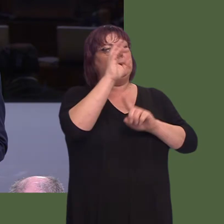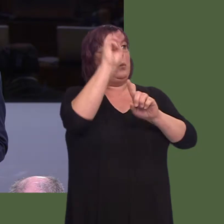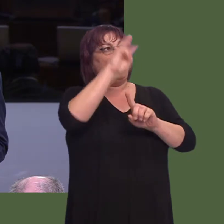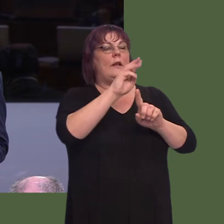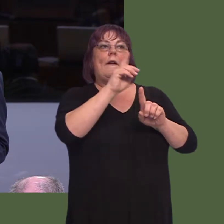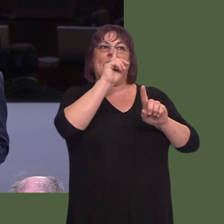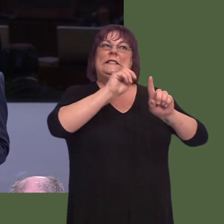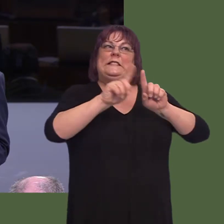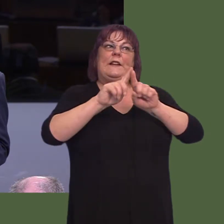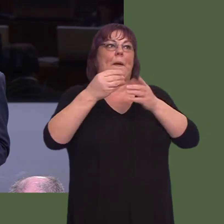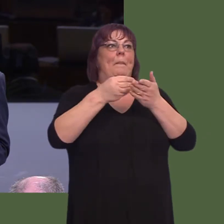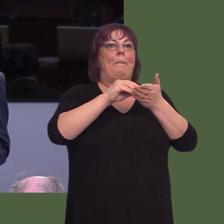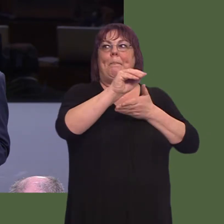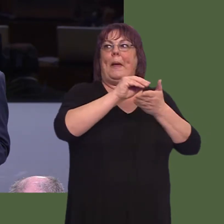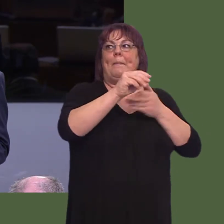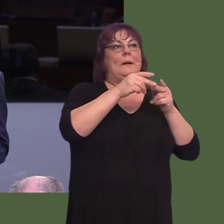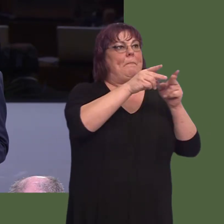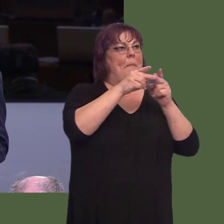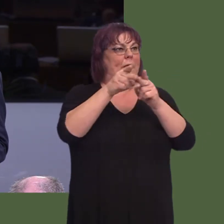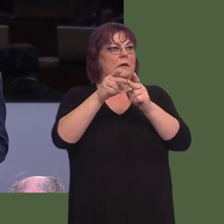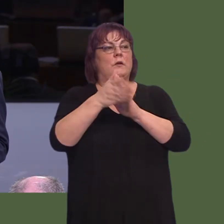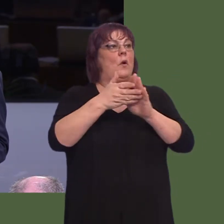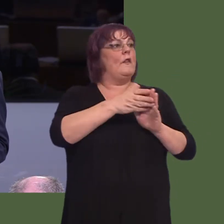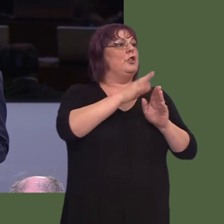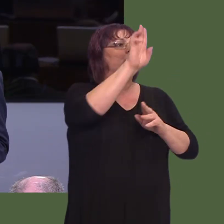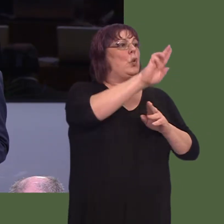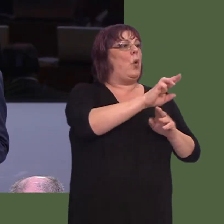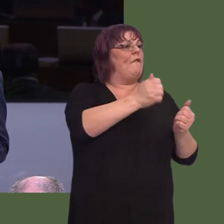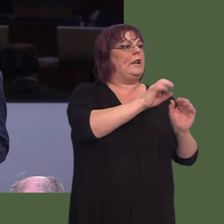does sometimes cause a problem when children move schools. I wonder if you believe